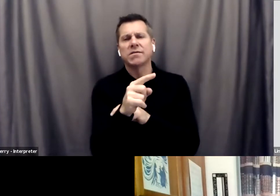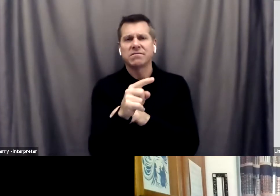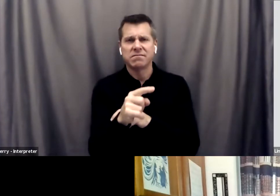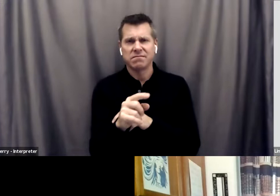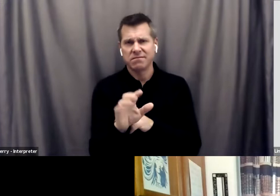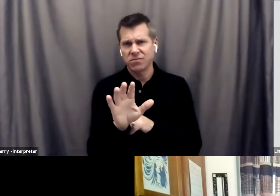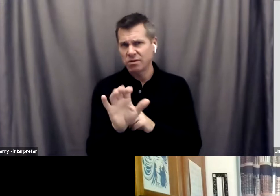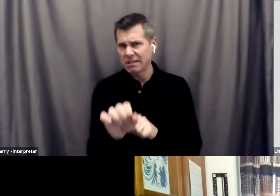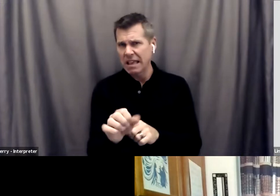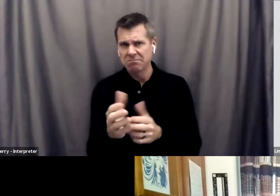So please feel free to use that.